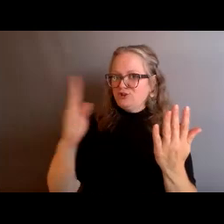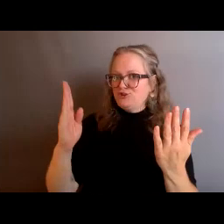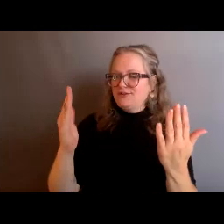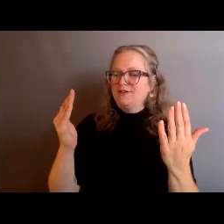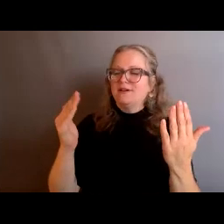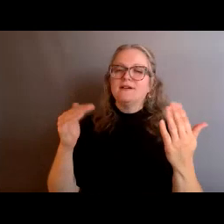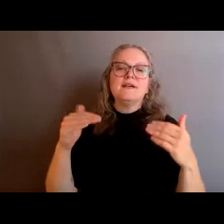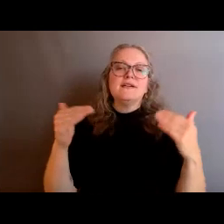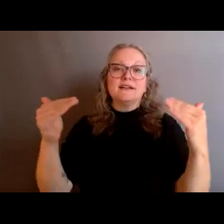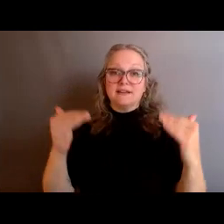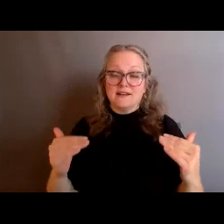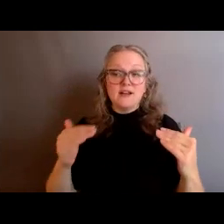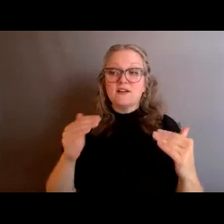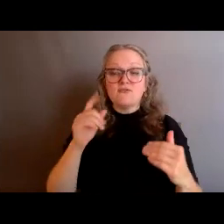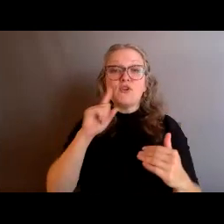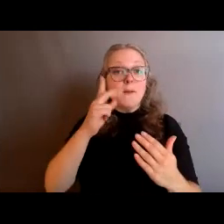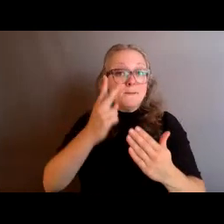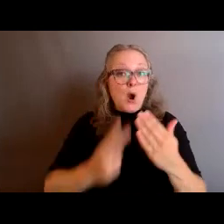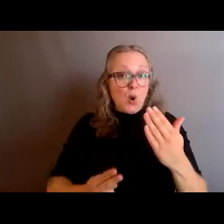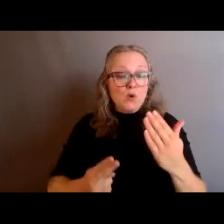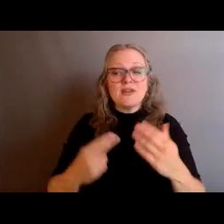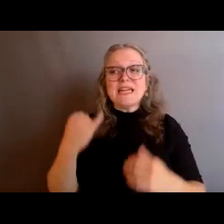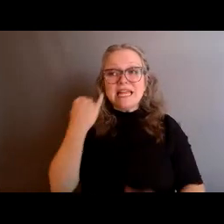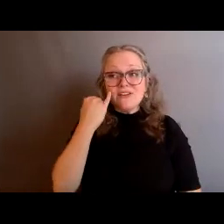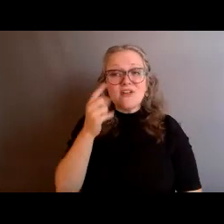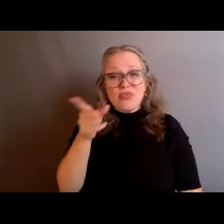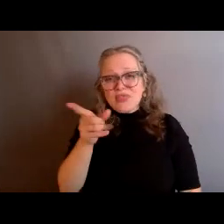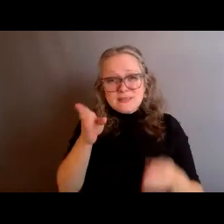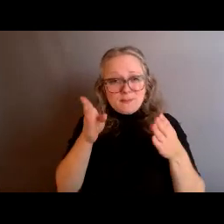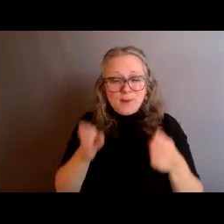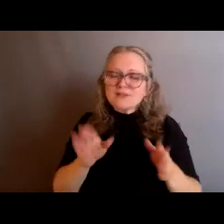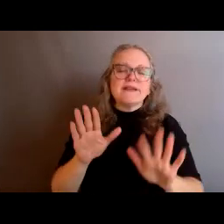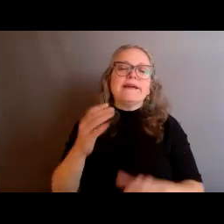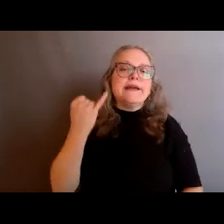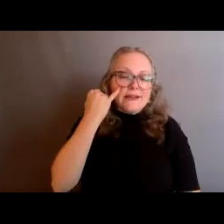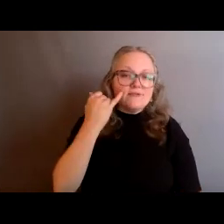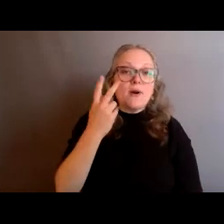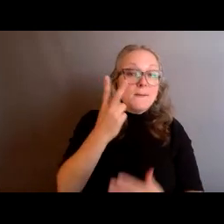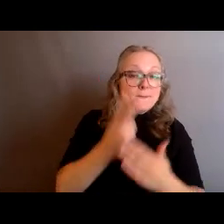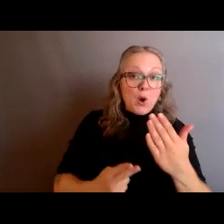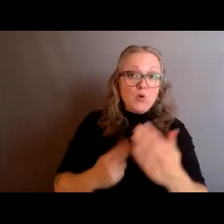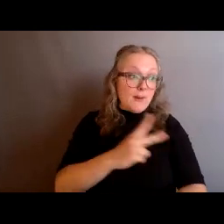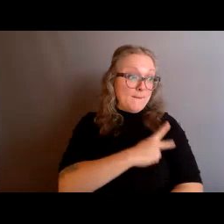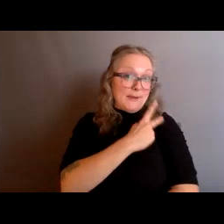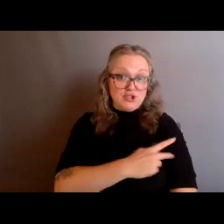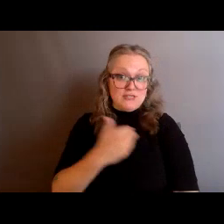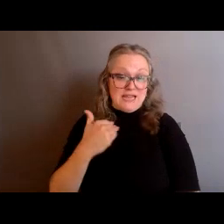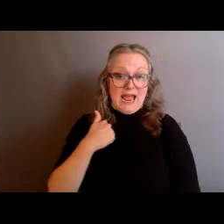So in both situations, if this person has, if both of these patients had wax, well, I'd get done with